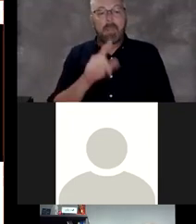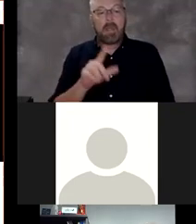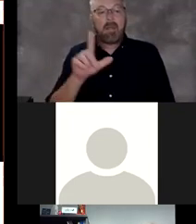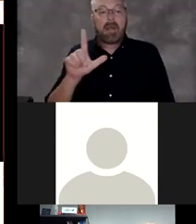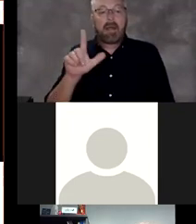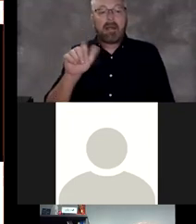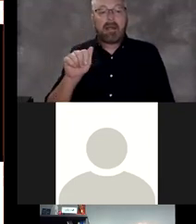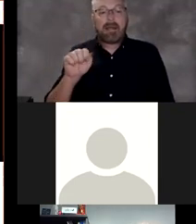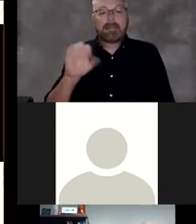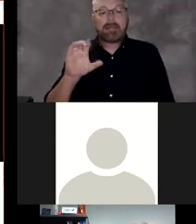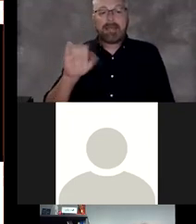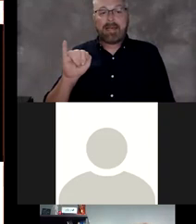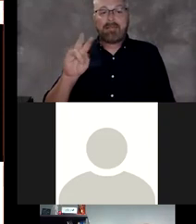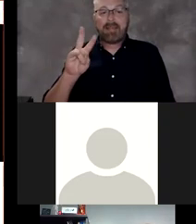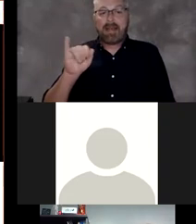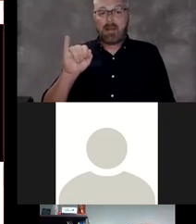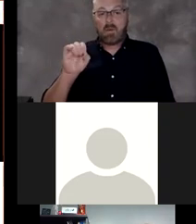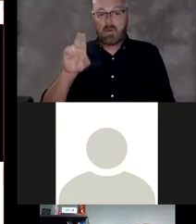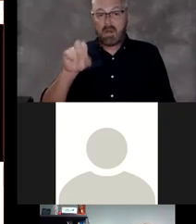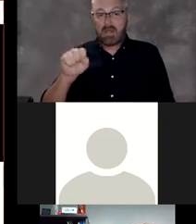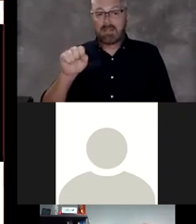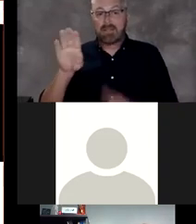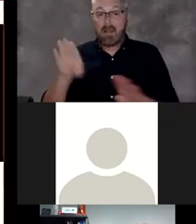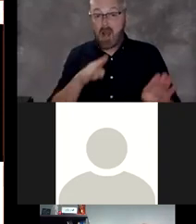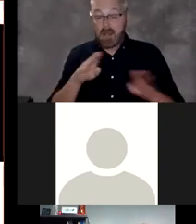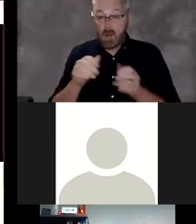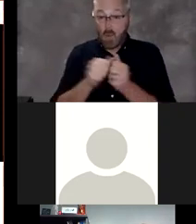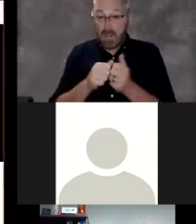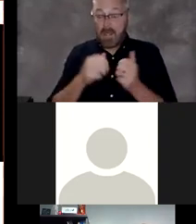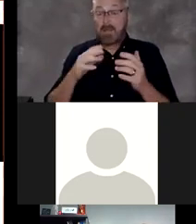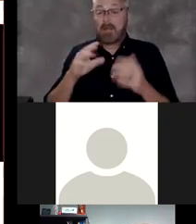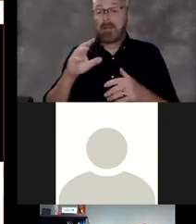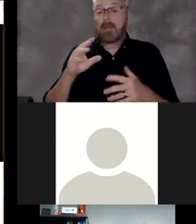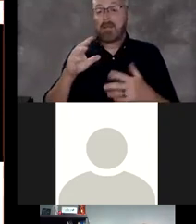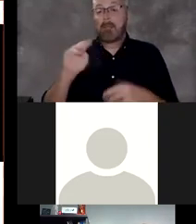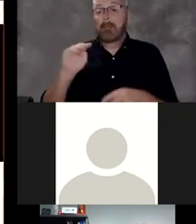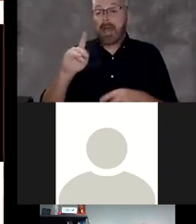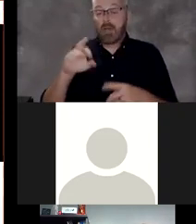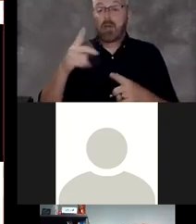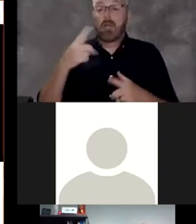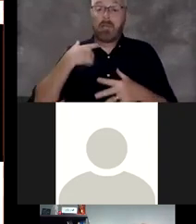MINOR, THIS APPLIES WHEN PERPETRATORS ARE OVER 18 AND